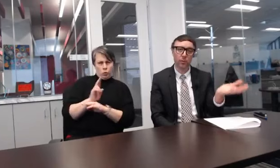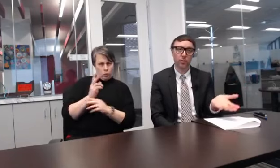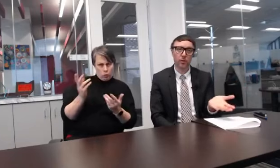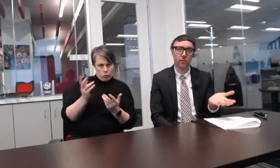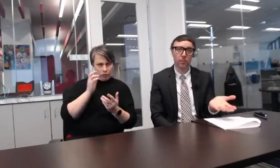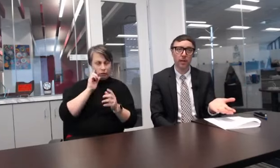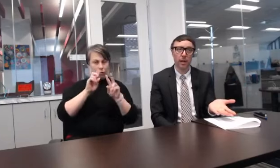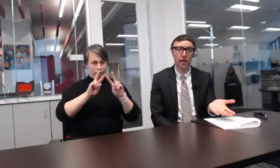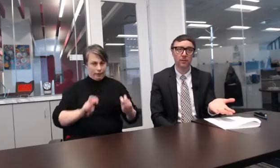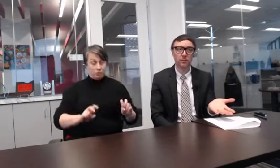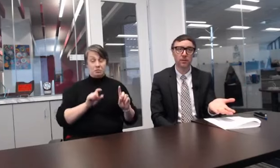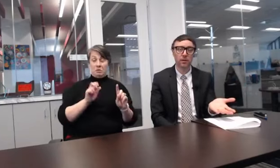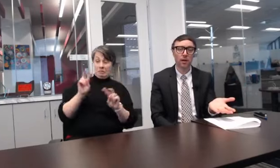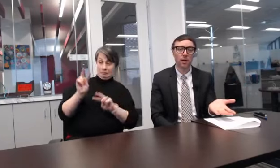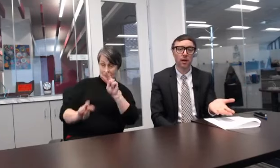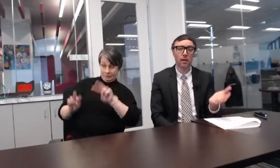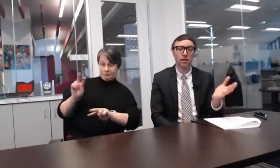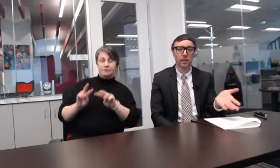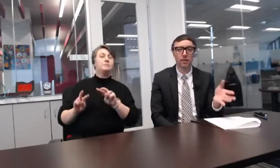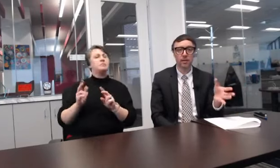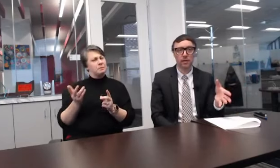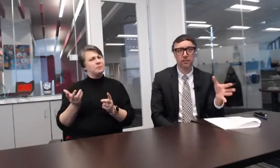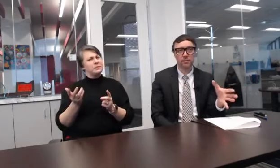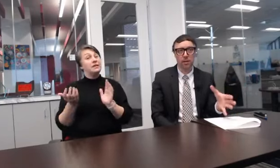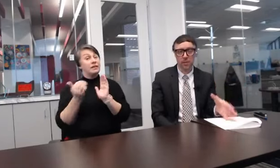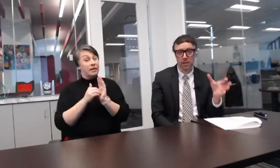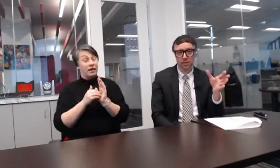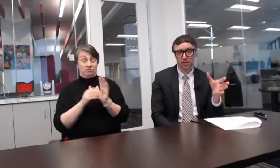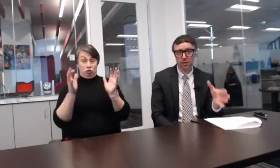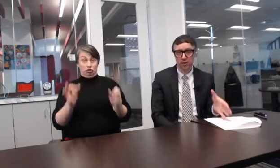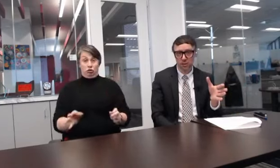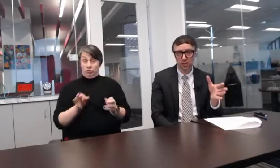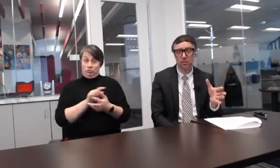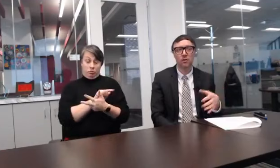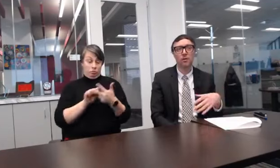whether someone has a need that's immediate and urgent.